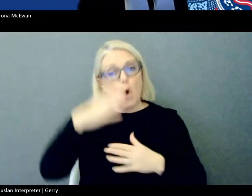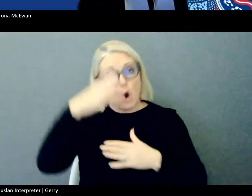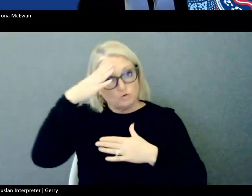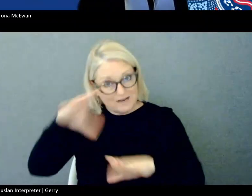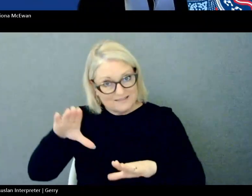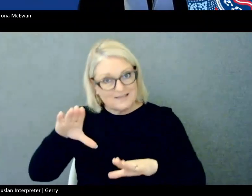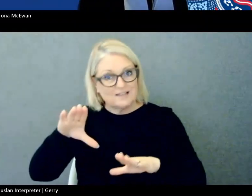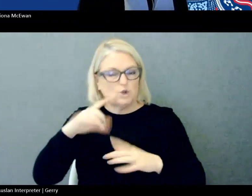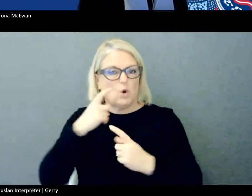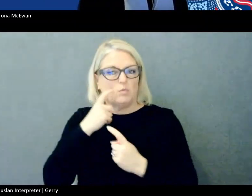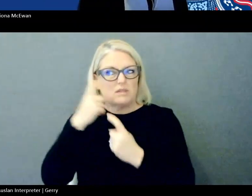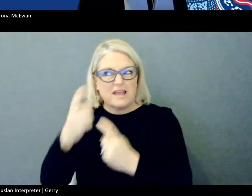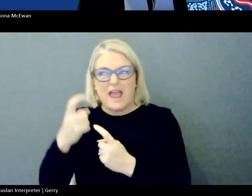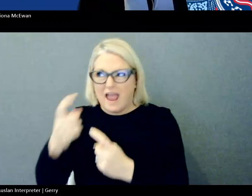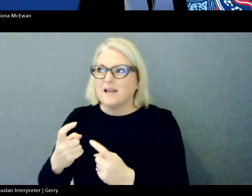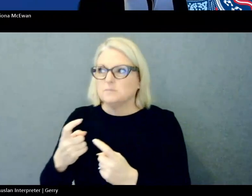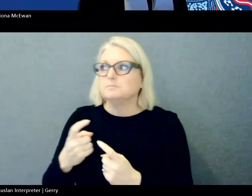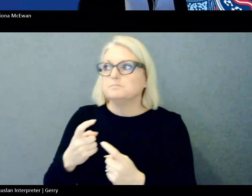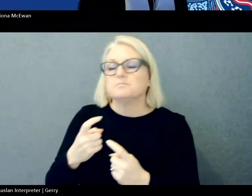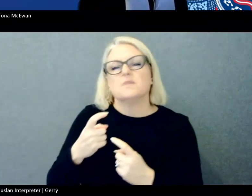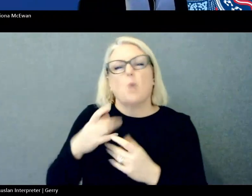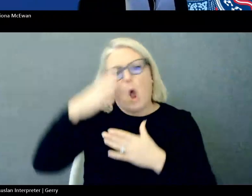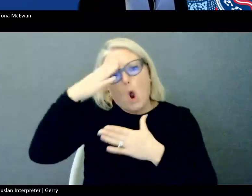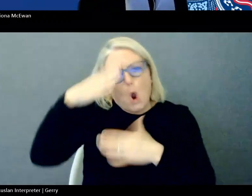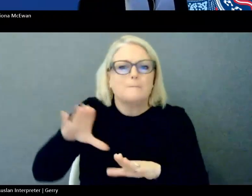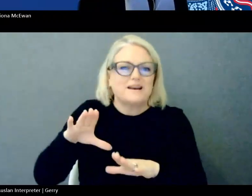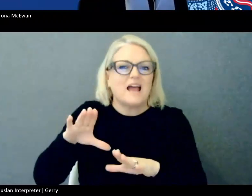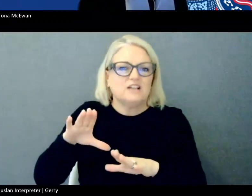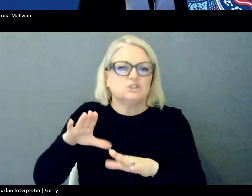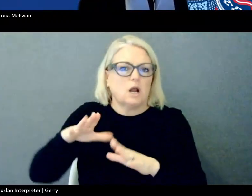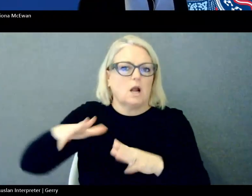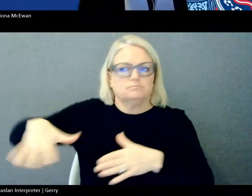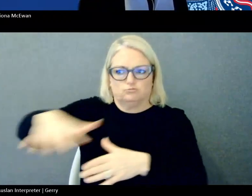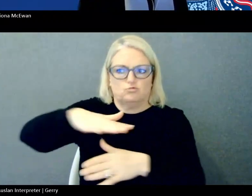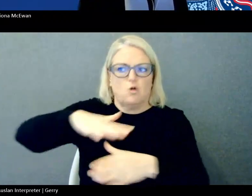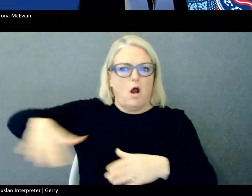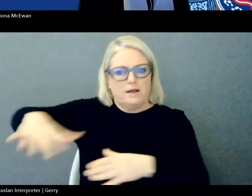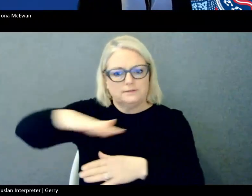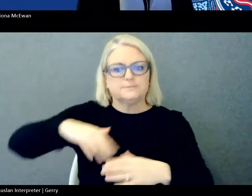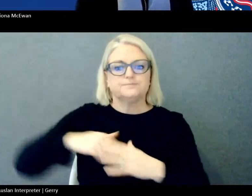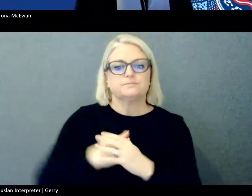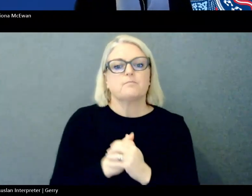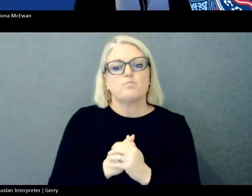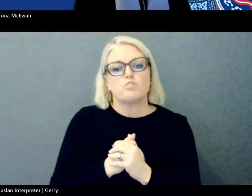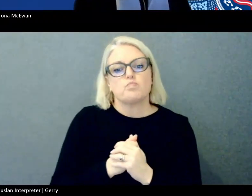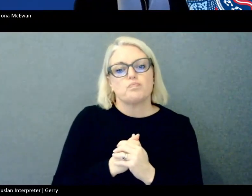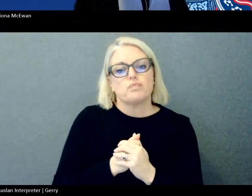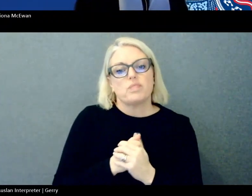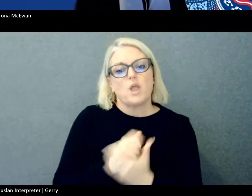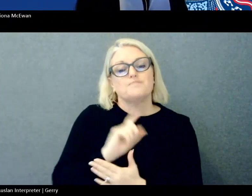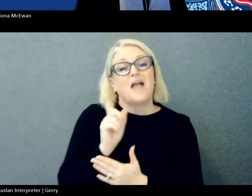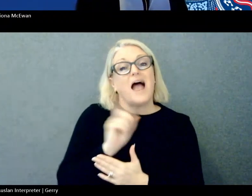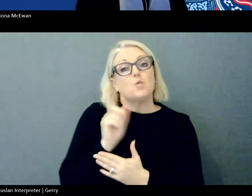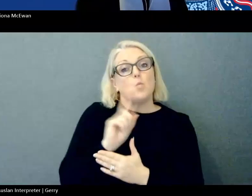or accommodation environments, and what is used as kind of the evidence of good service practice